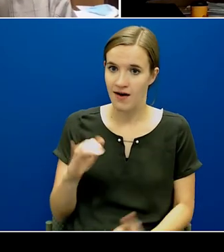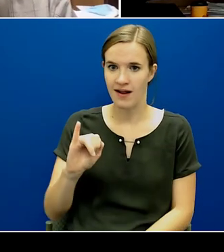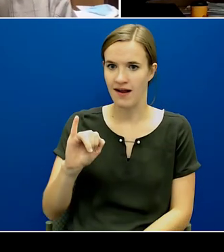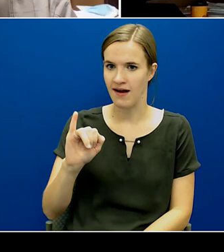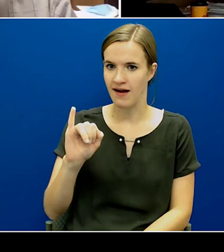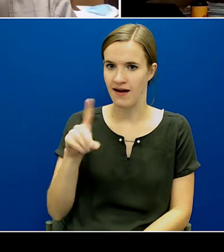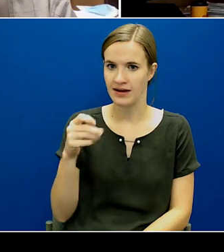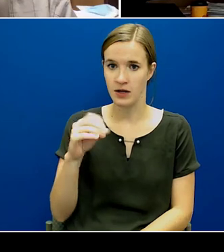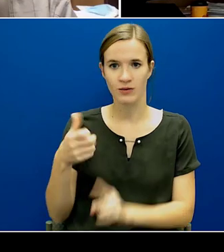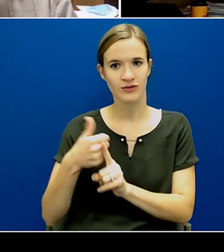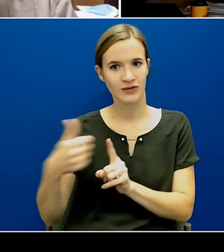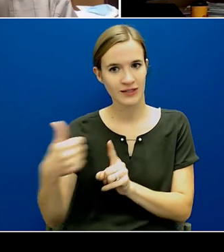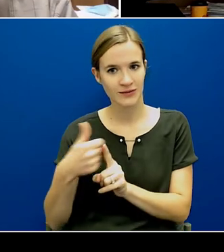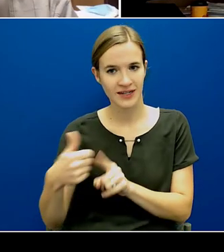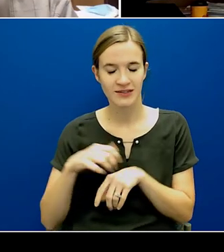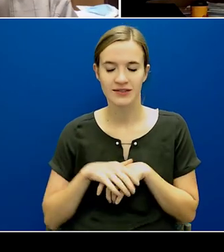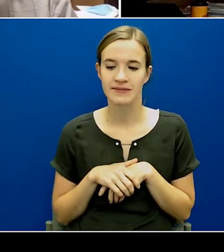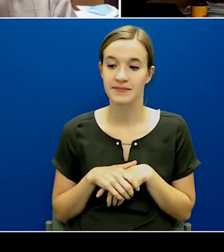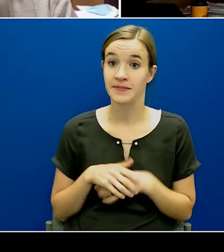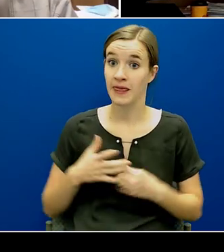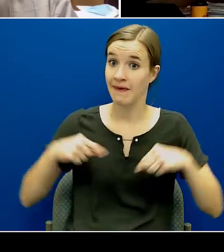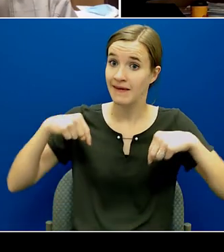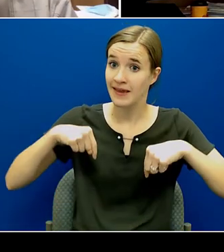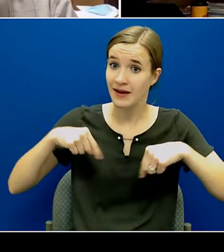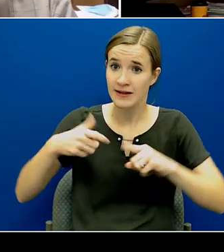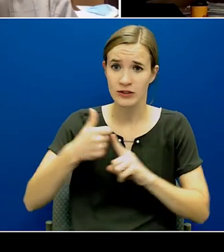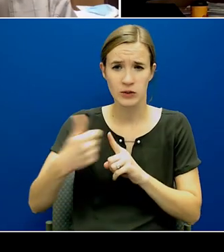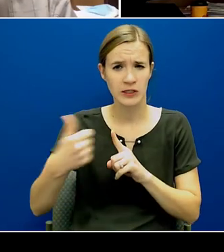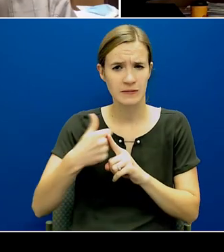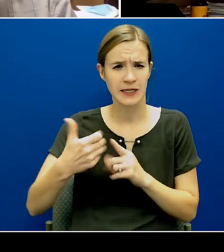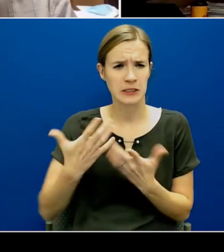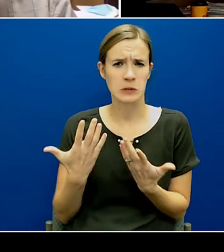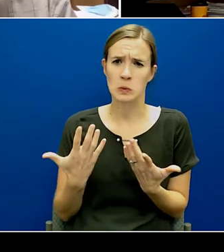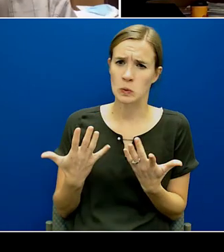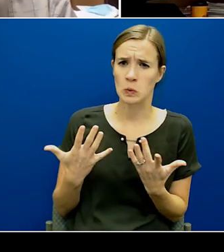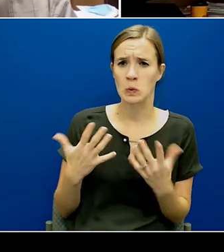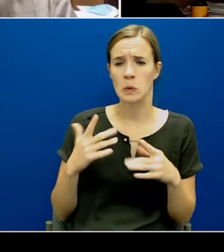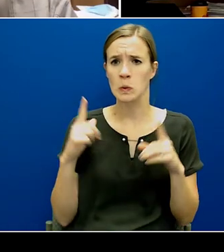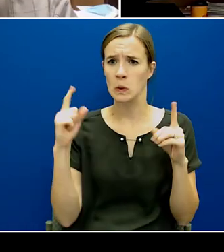this too, I'm sure, is a little bit of a tricky animal because it's a complex funding